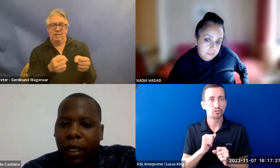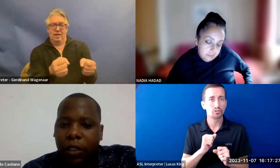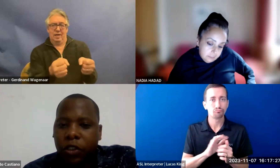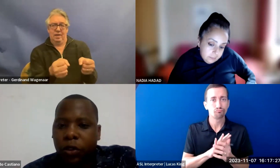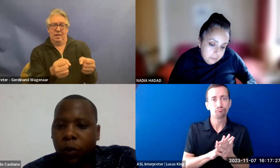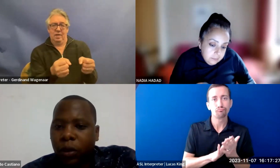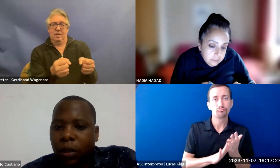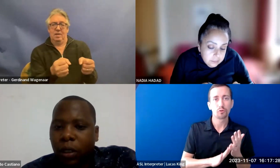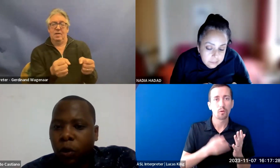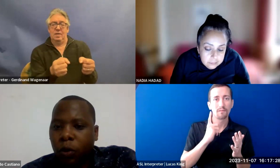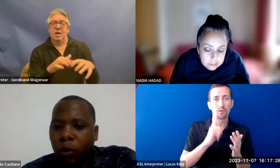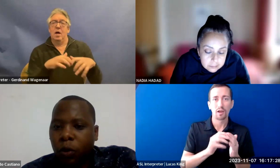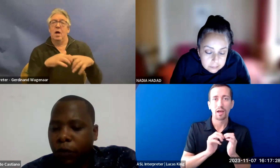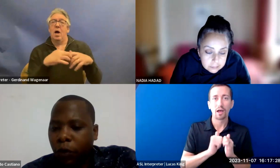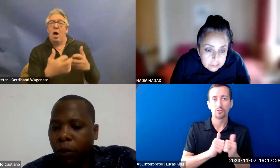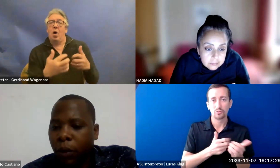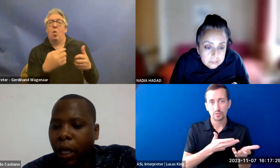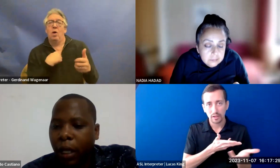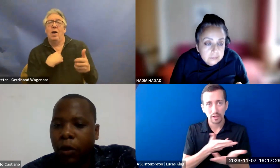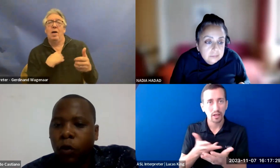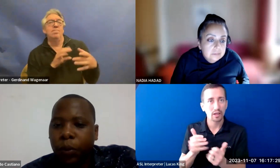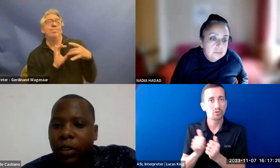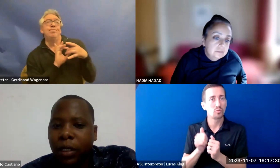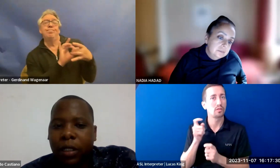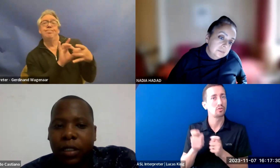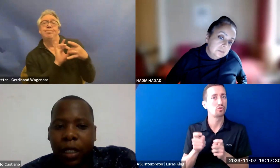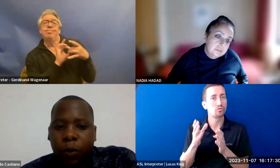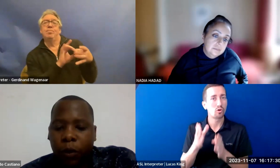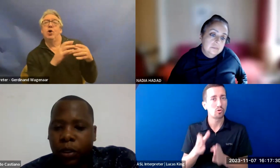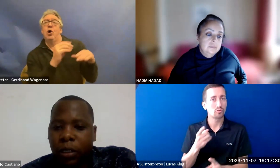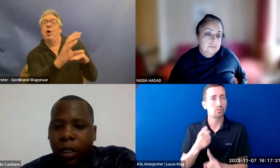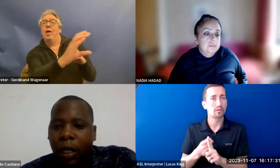to engage with donors from an OPD standpoint,